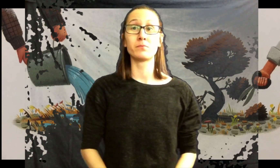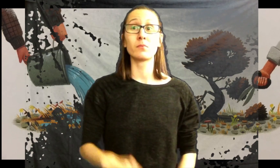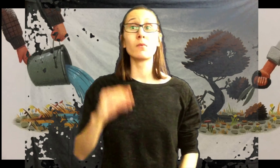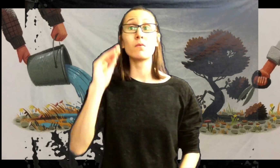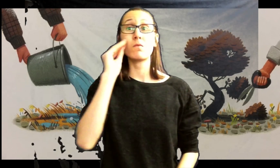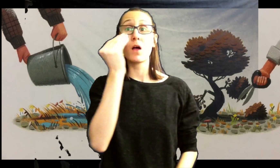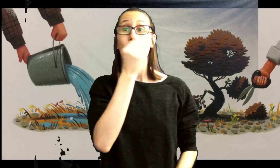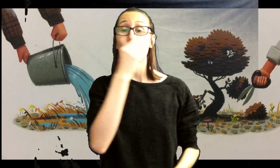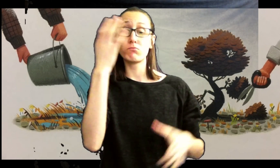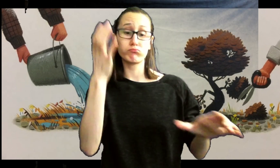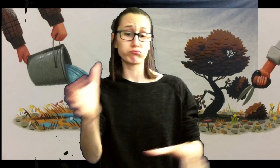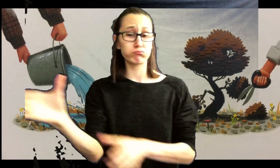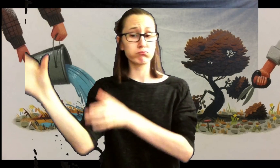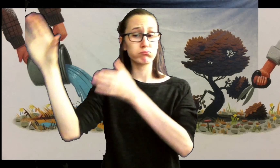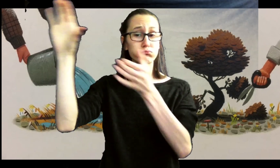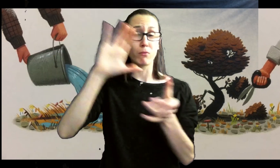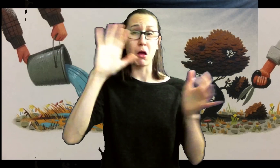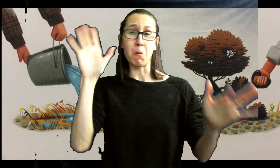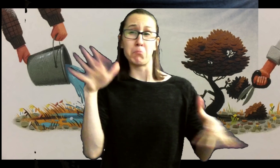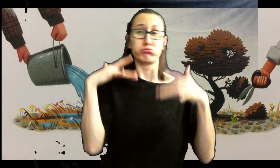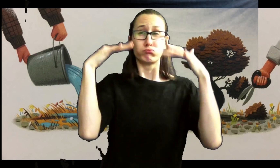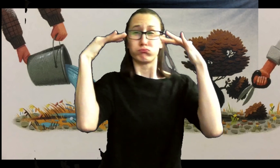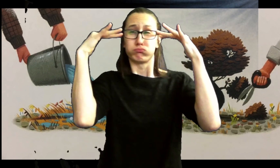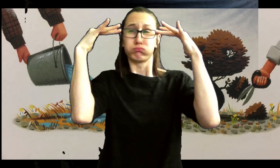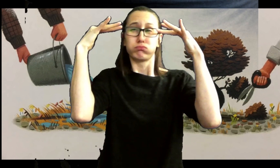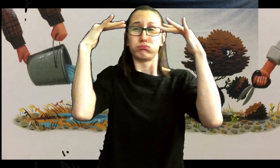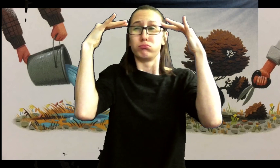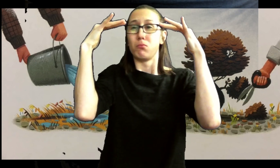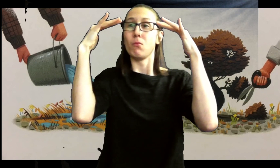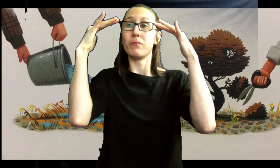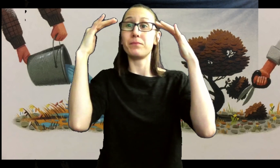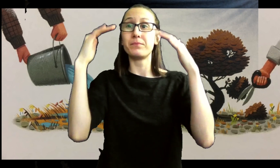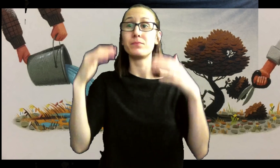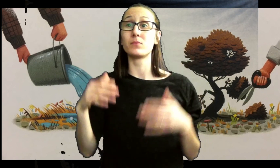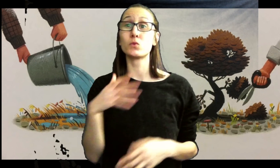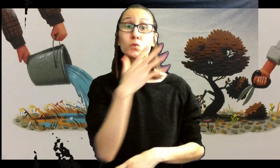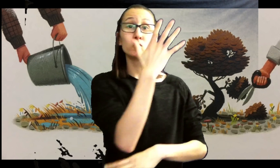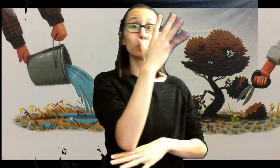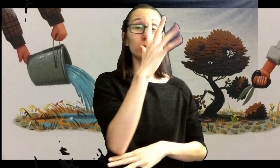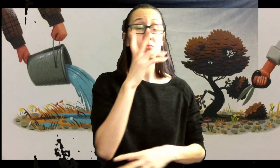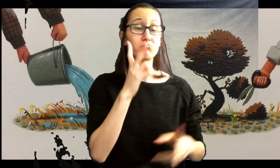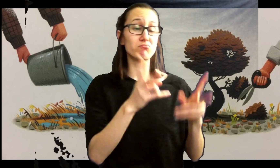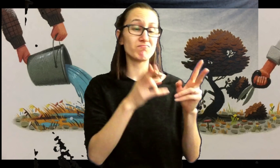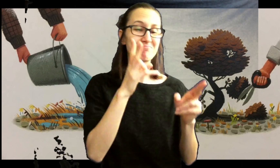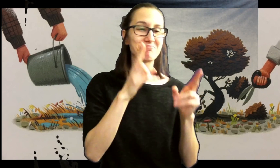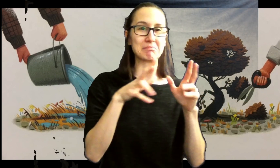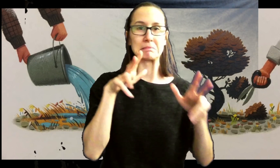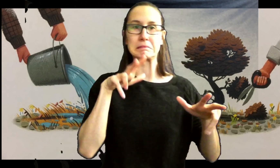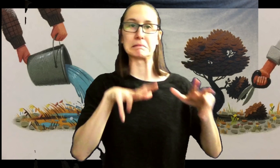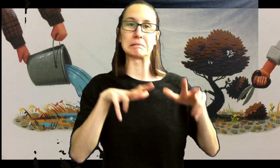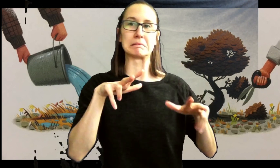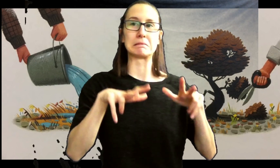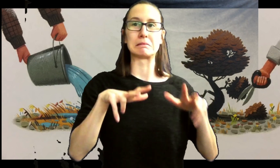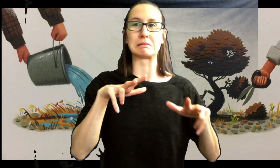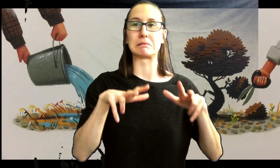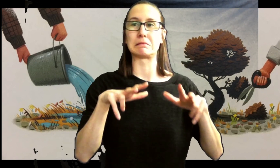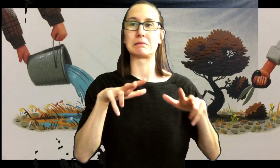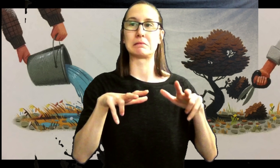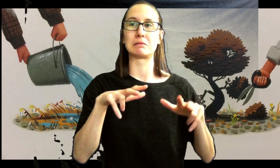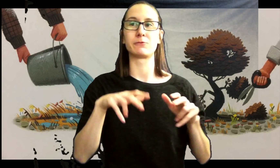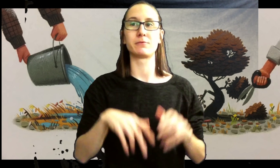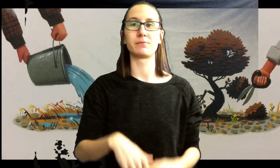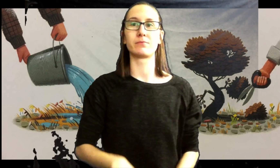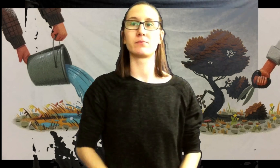The flowers nearly drowned and he had a few pruning problems,